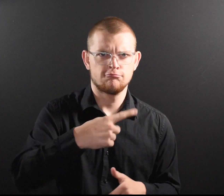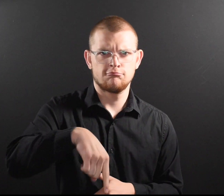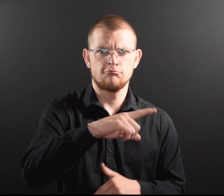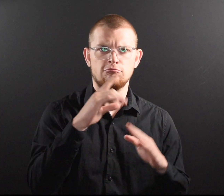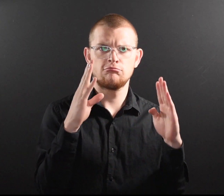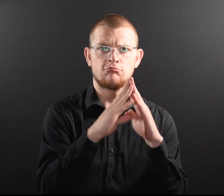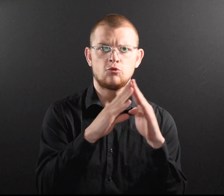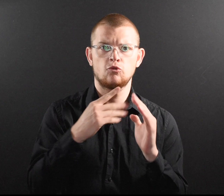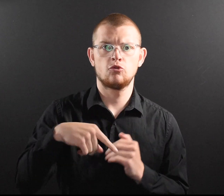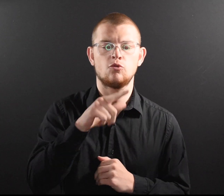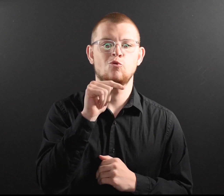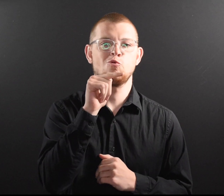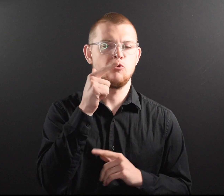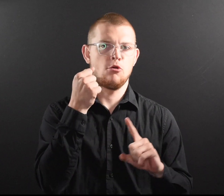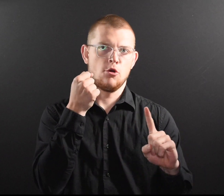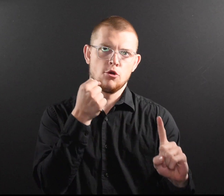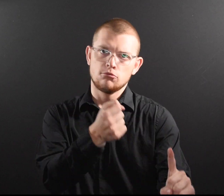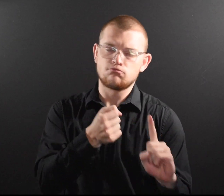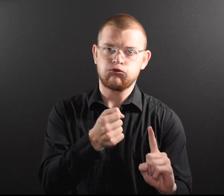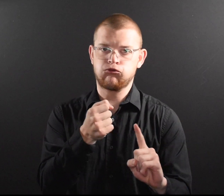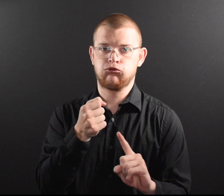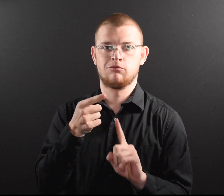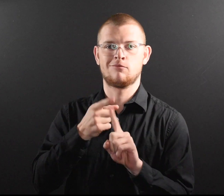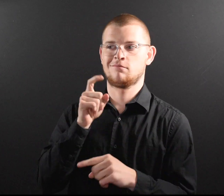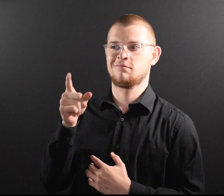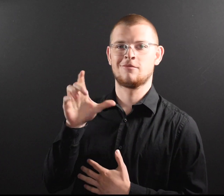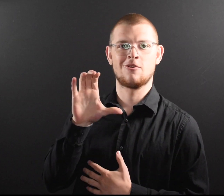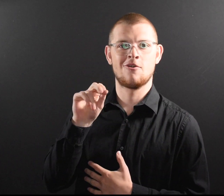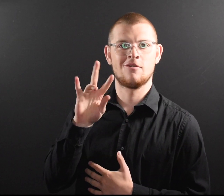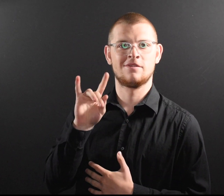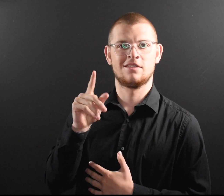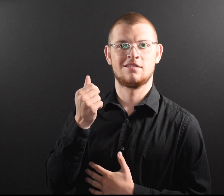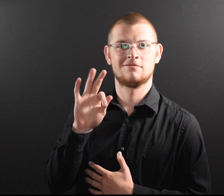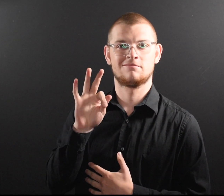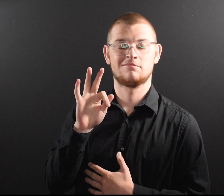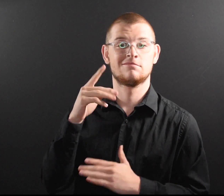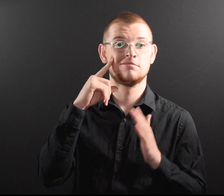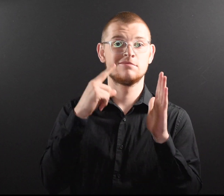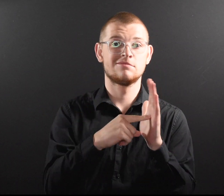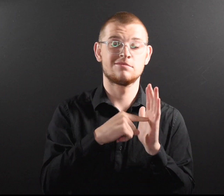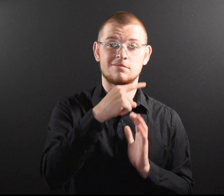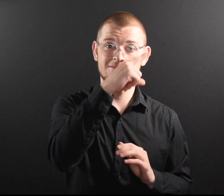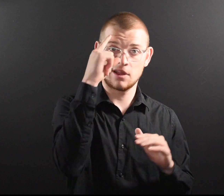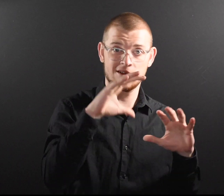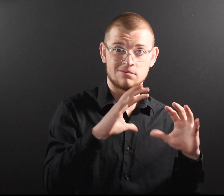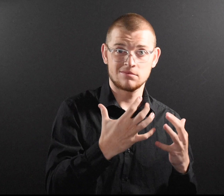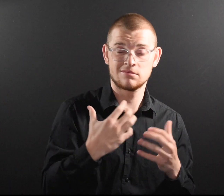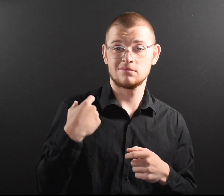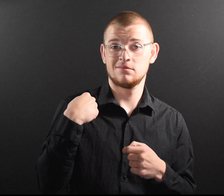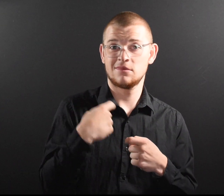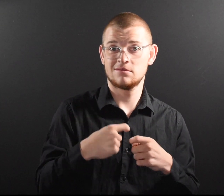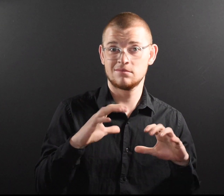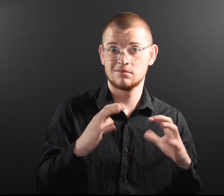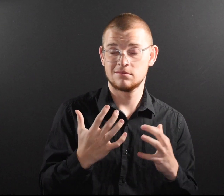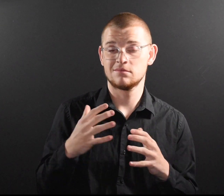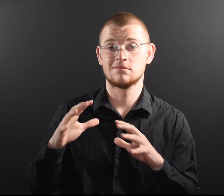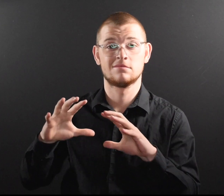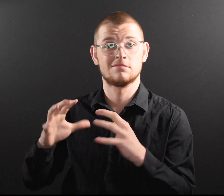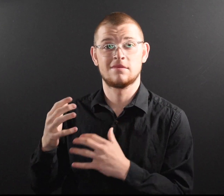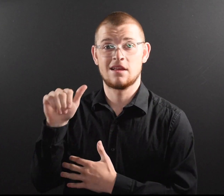better serve communities disproportionately impacted by COVID-19, including Black, Latinx,